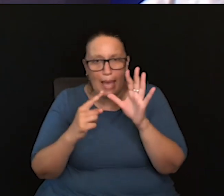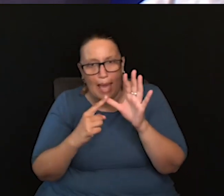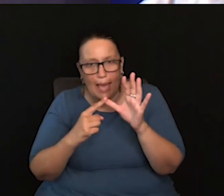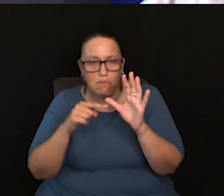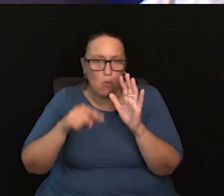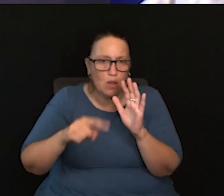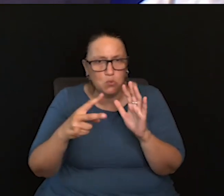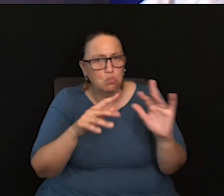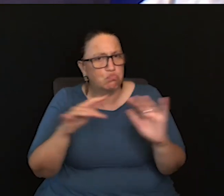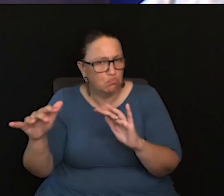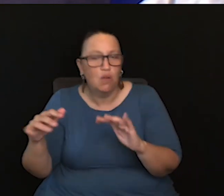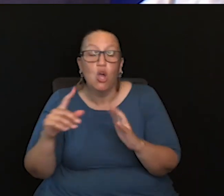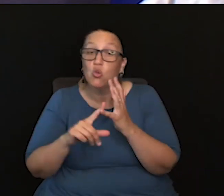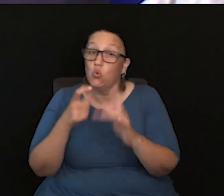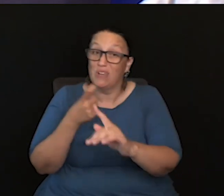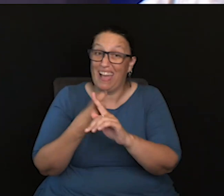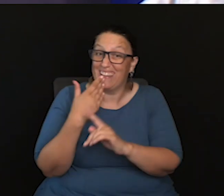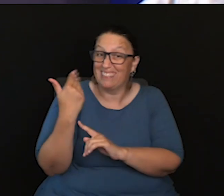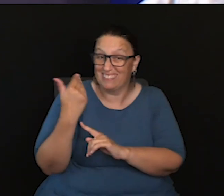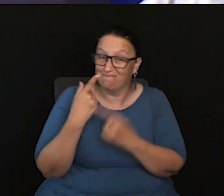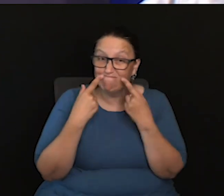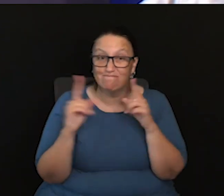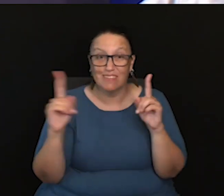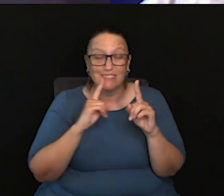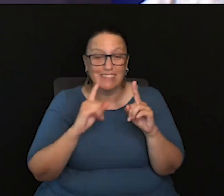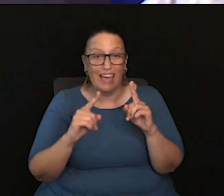the UK Health Security Agency overnight has reported